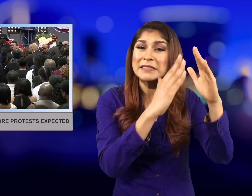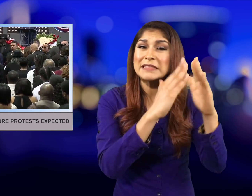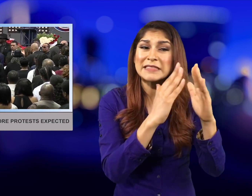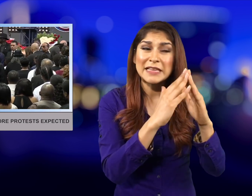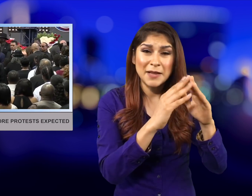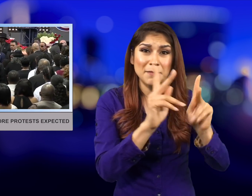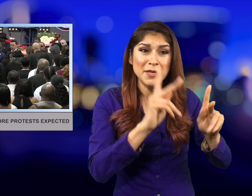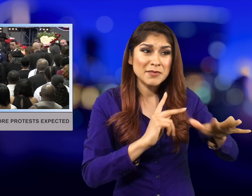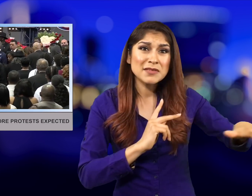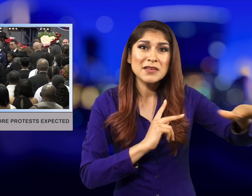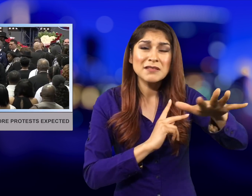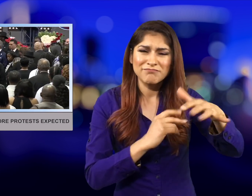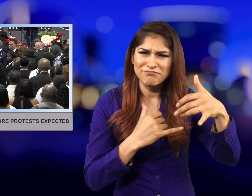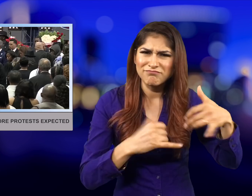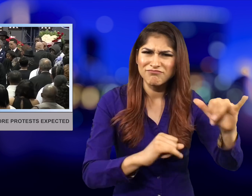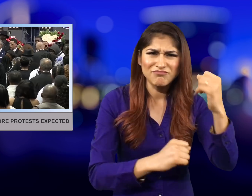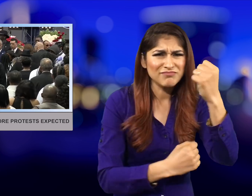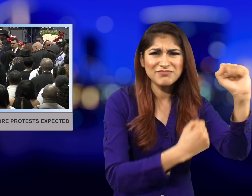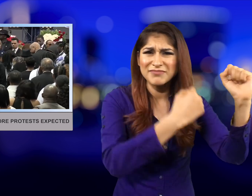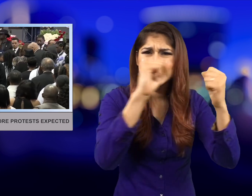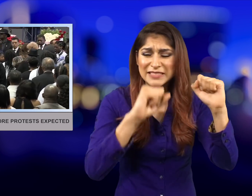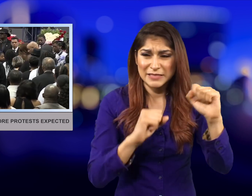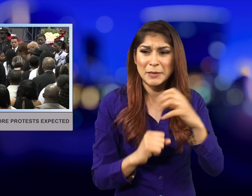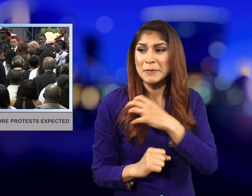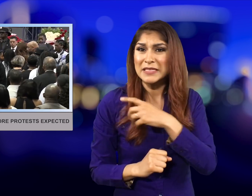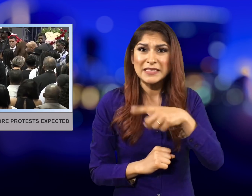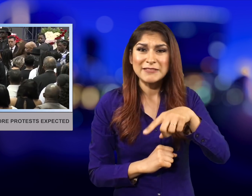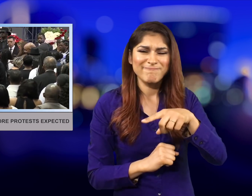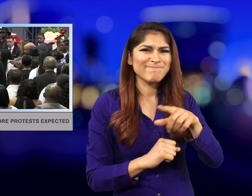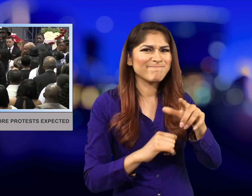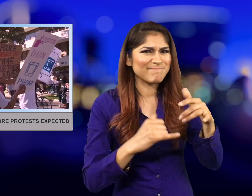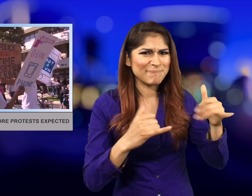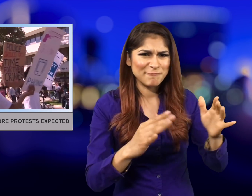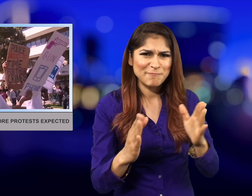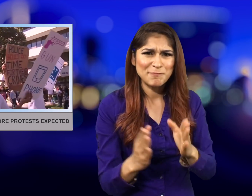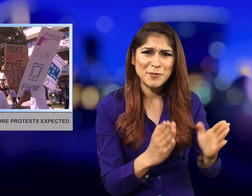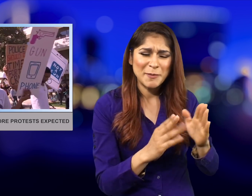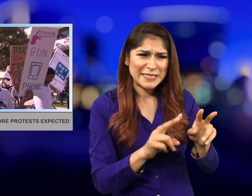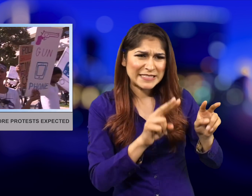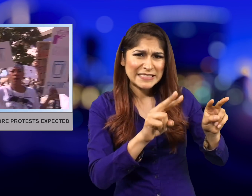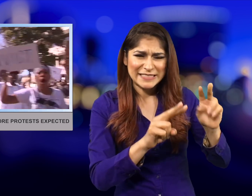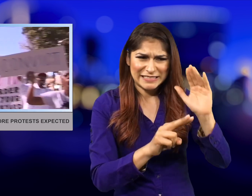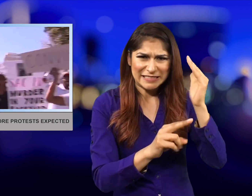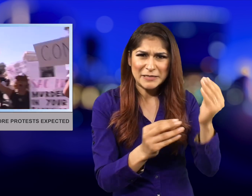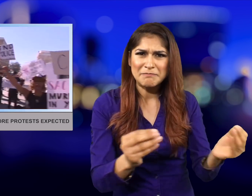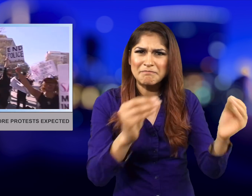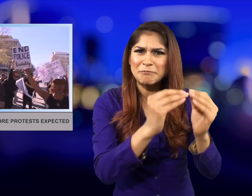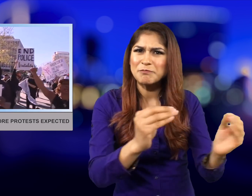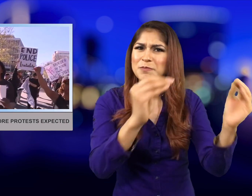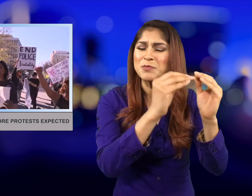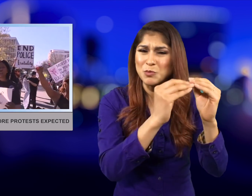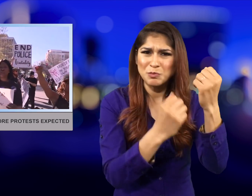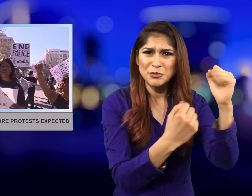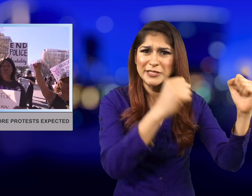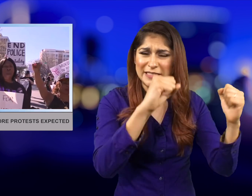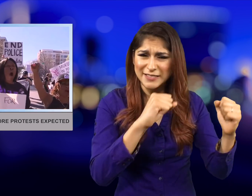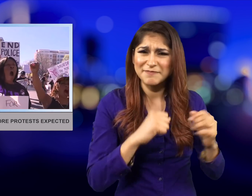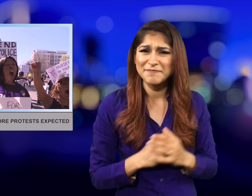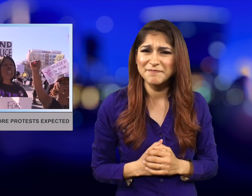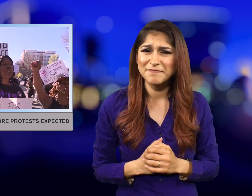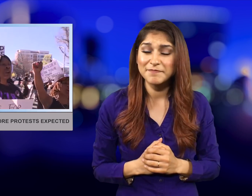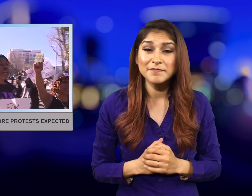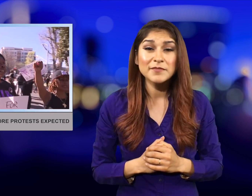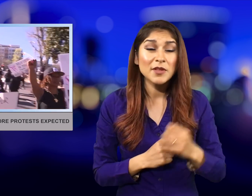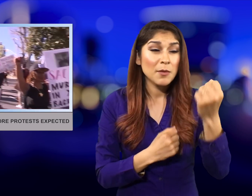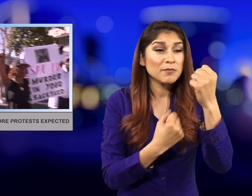Tensions remain high in the city and authorities are prepared for more protests.